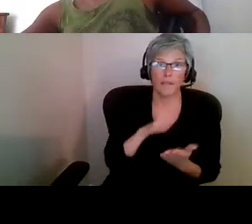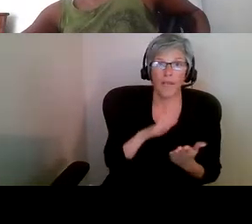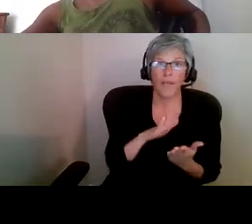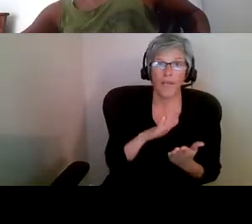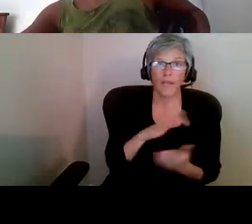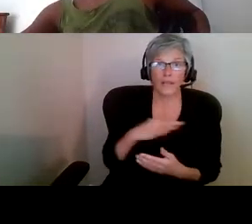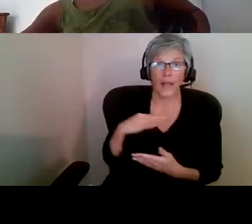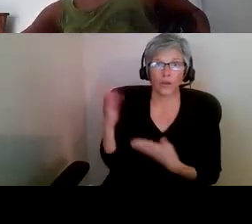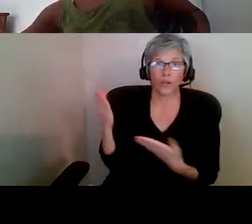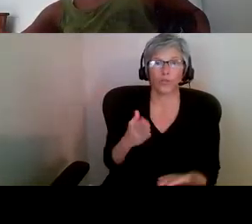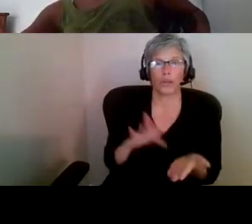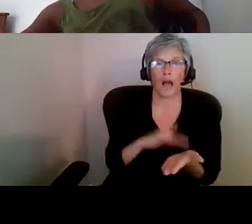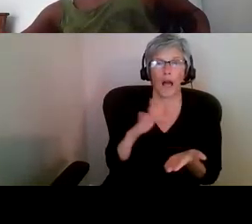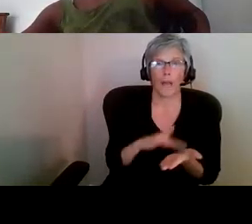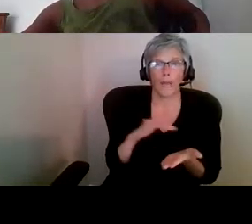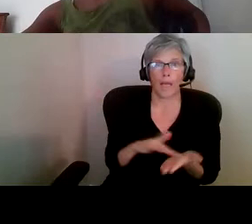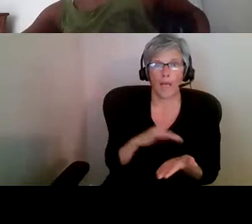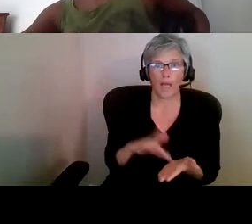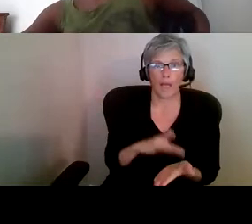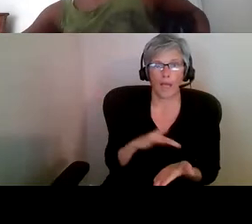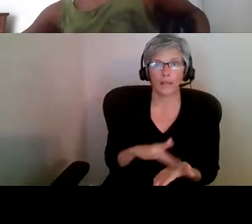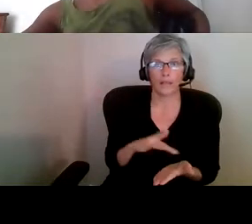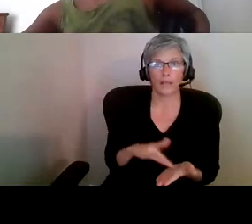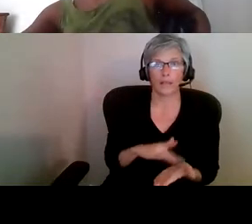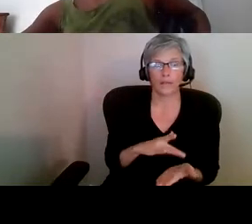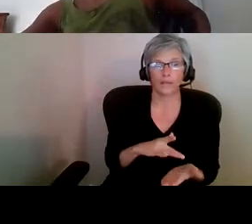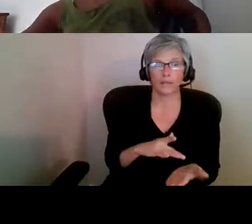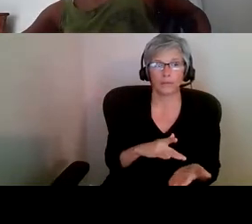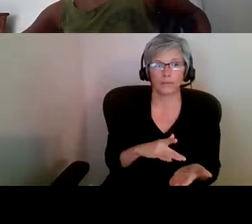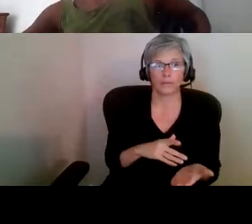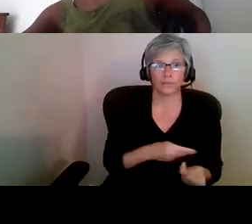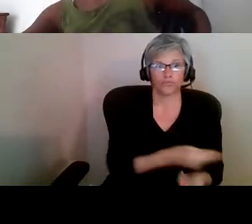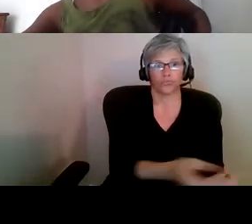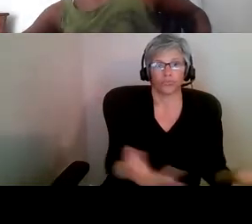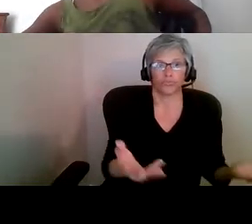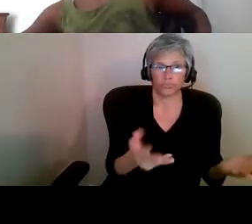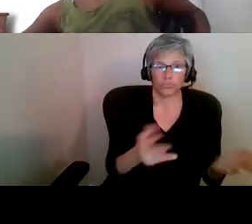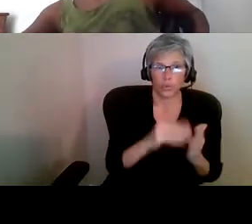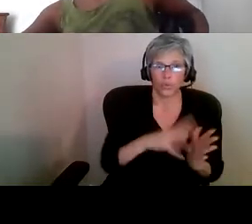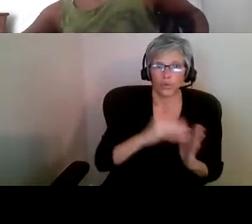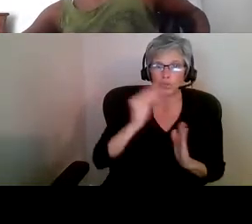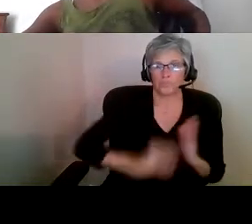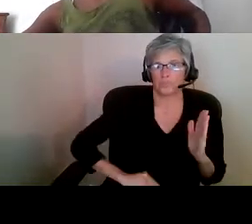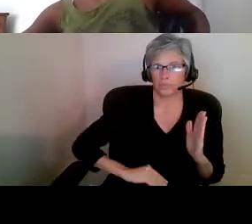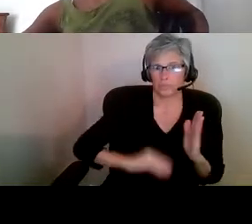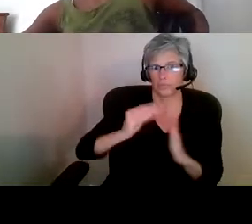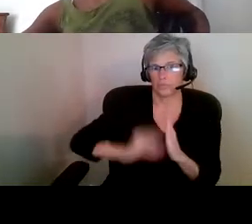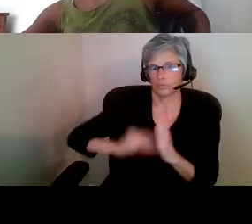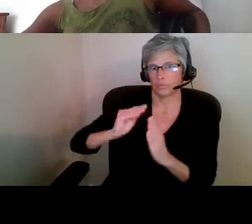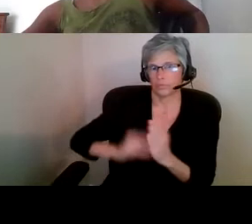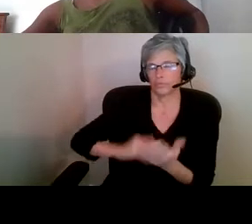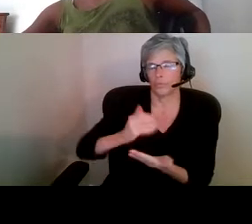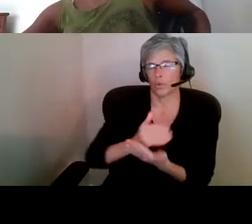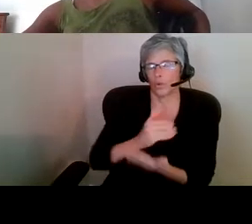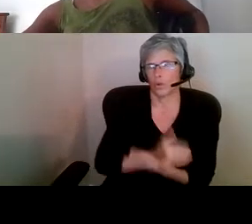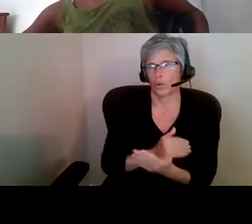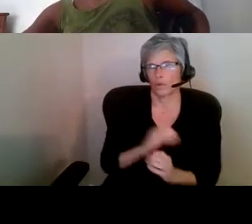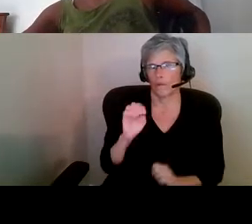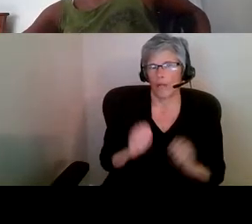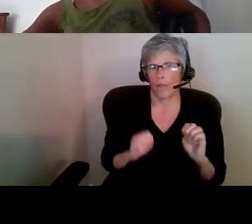to have students be able to completed the course evaluations all to together. There's